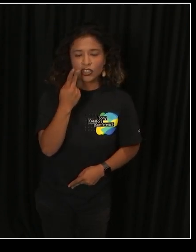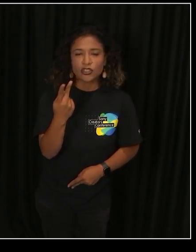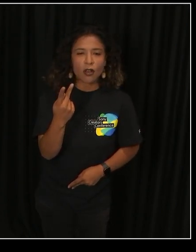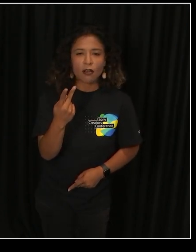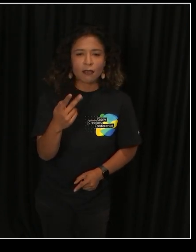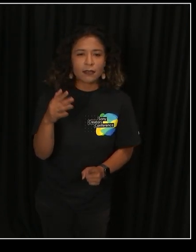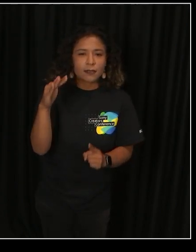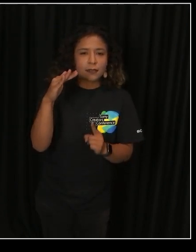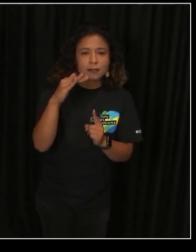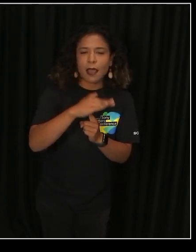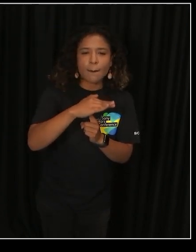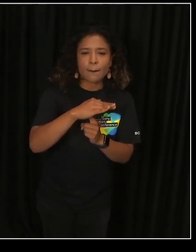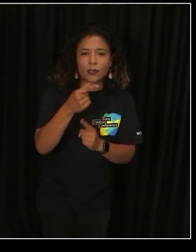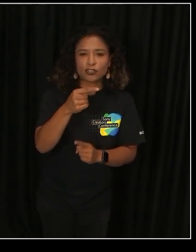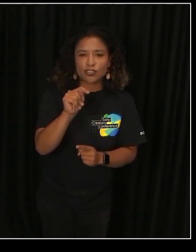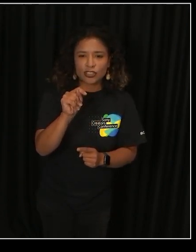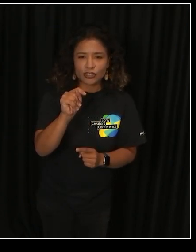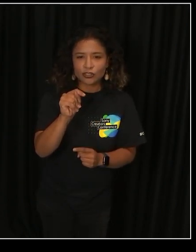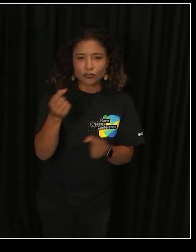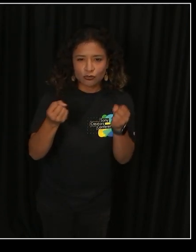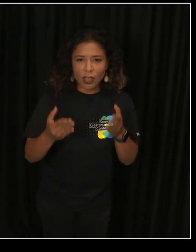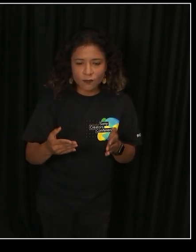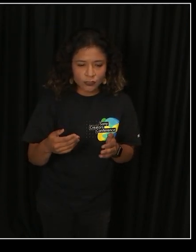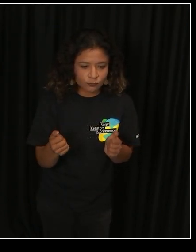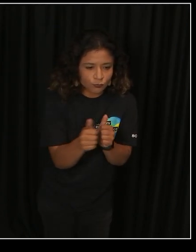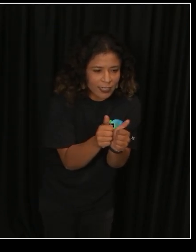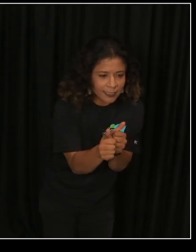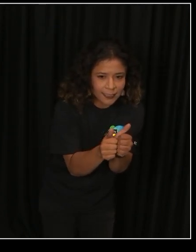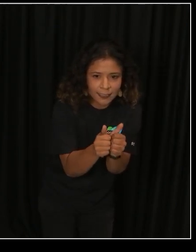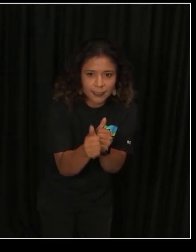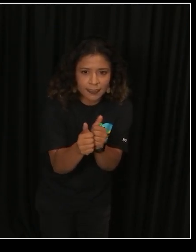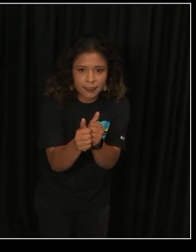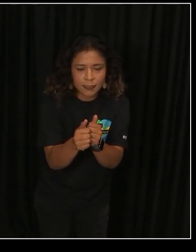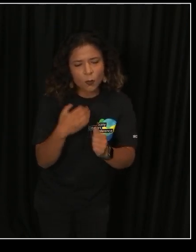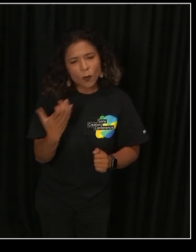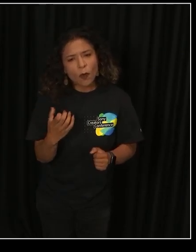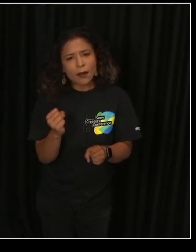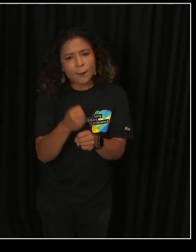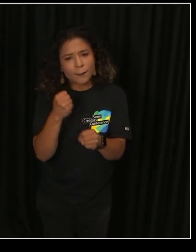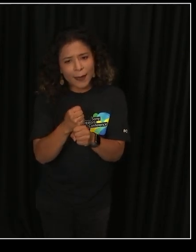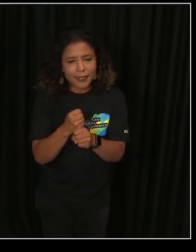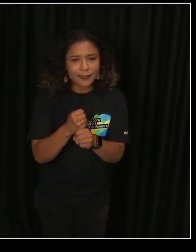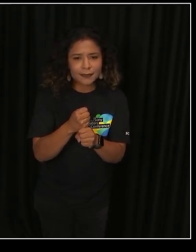GT drivers racing each other. We were able to create a scenario where the best drivers in the world